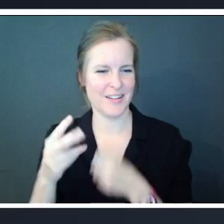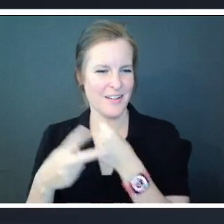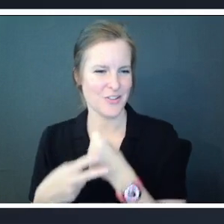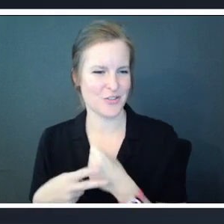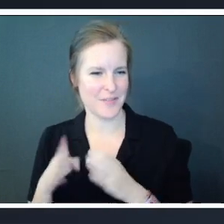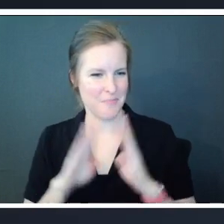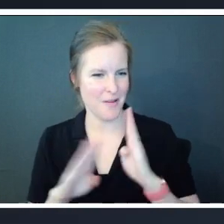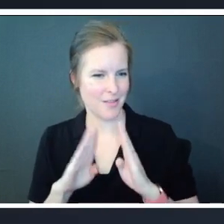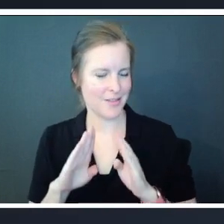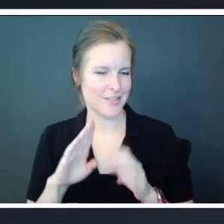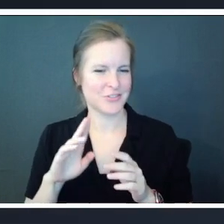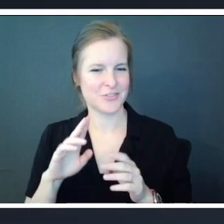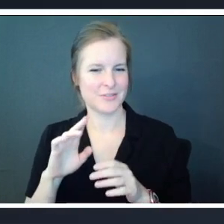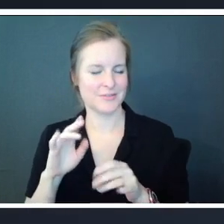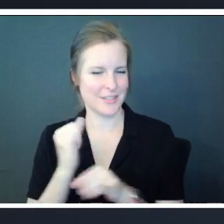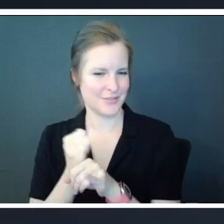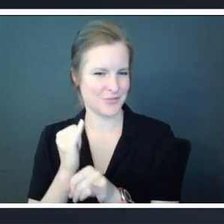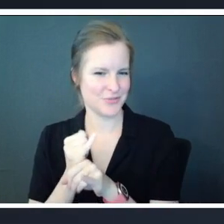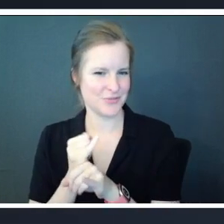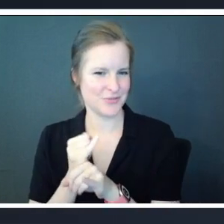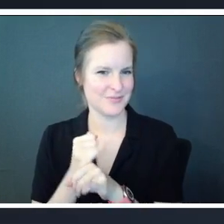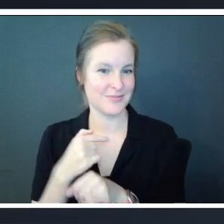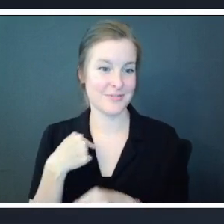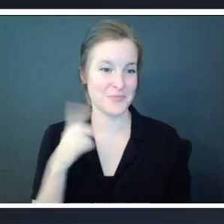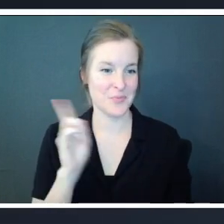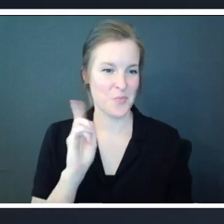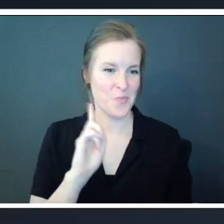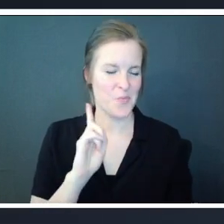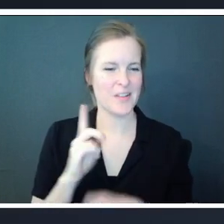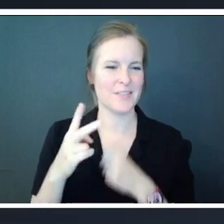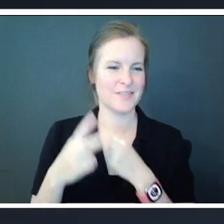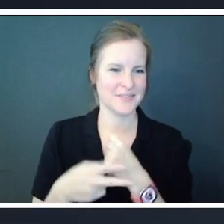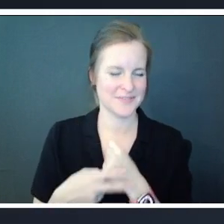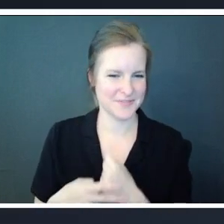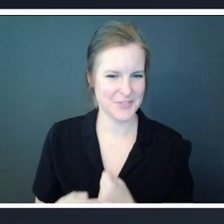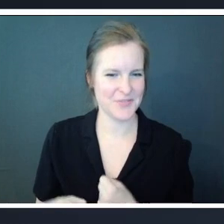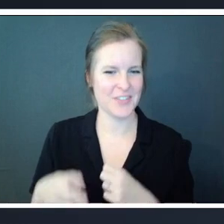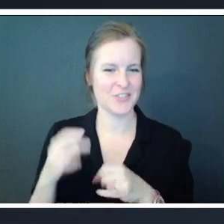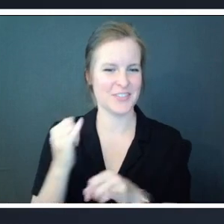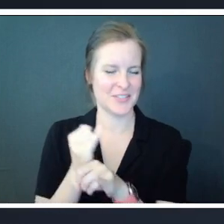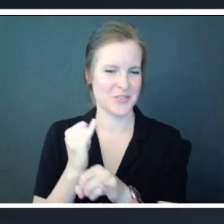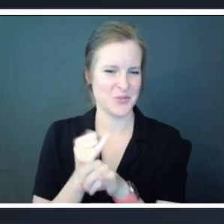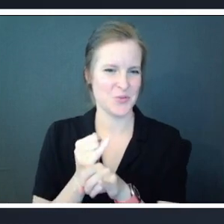I'm at the Conservation Biology Institute in Front Royal, VA, where a lot of amazing science takes